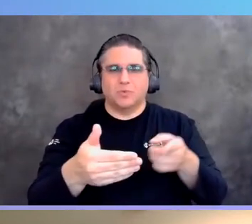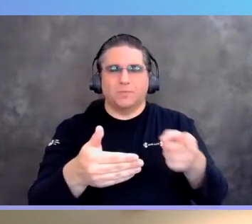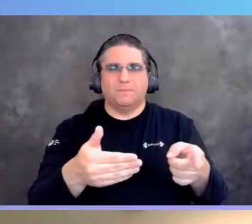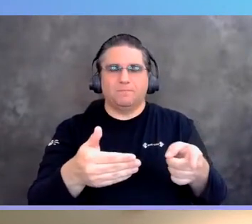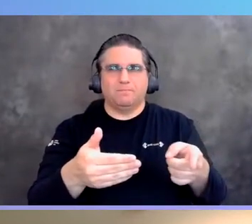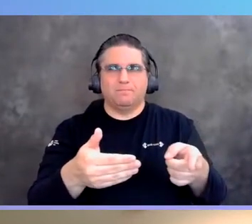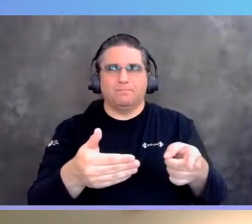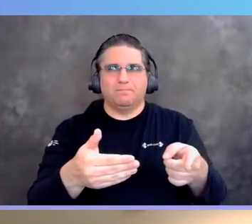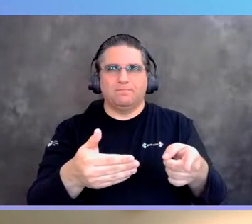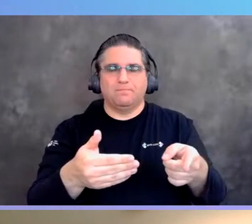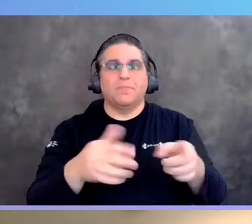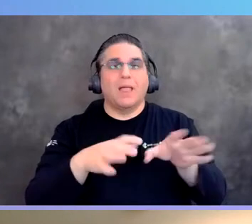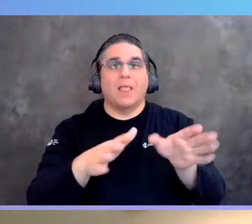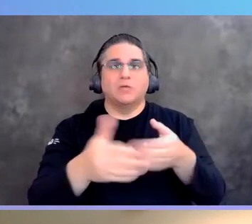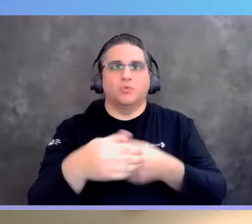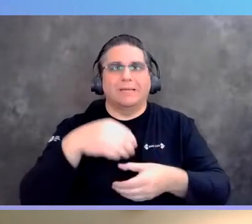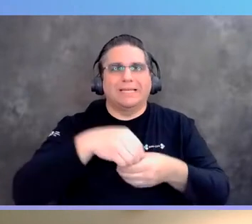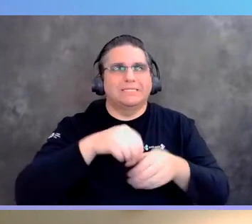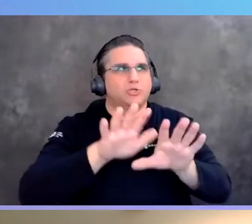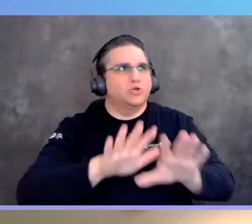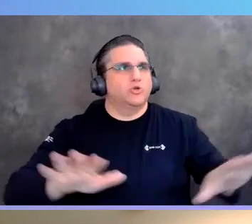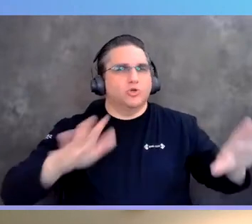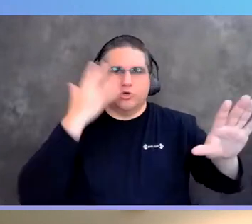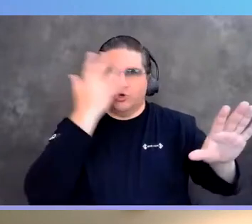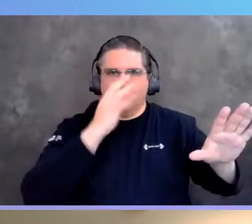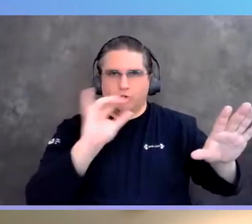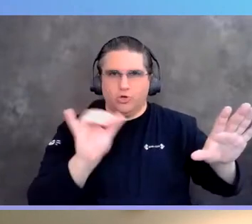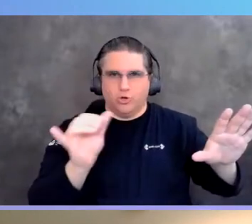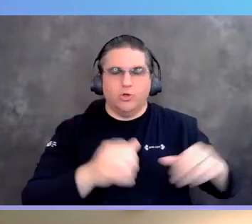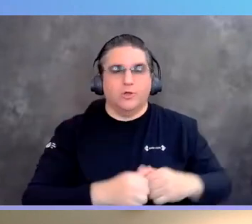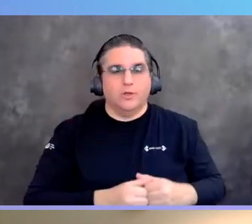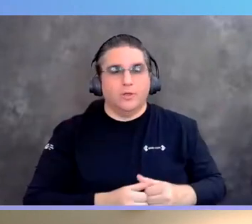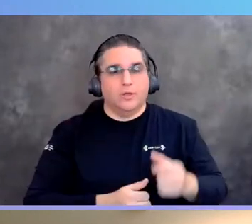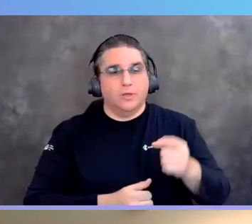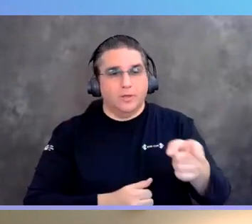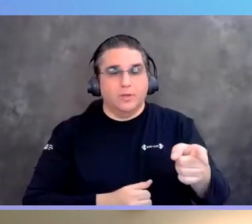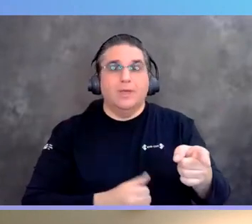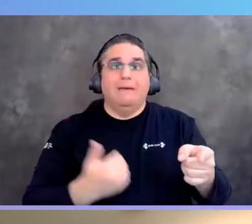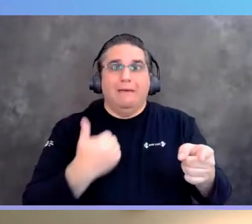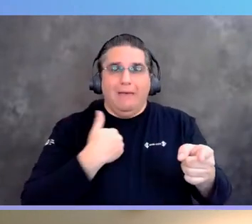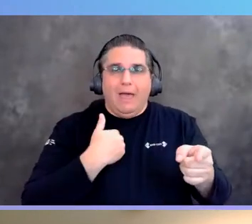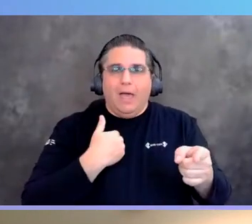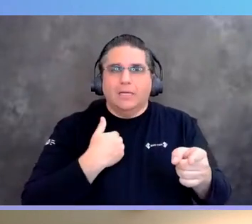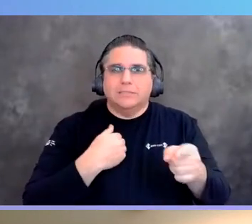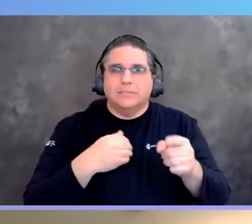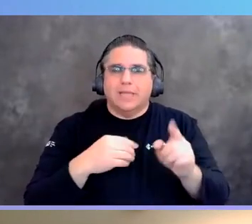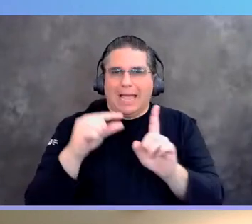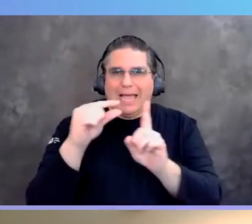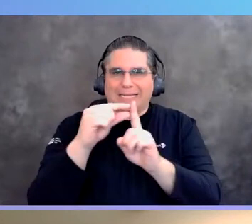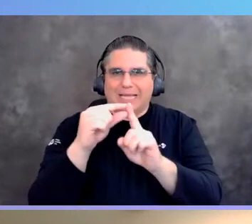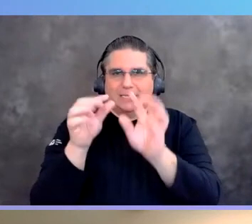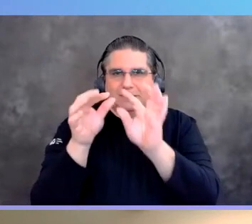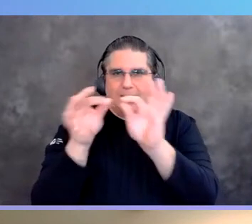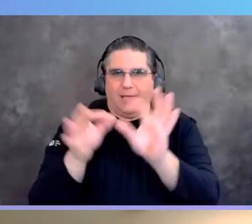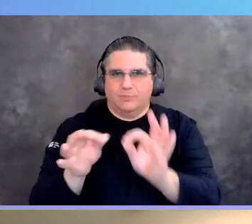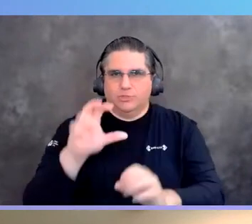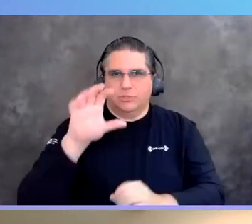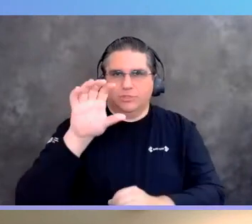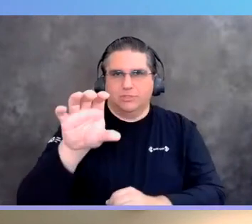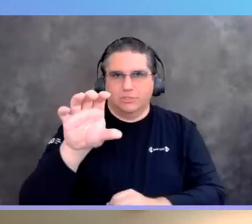interiors. Uh, it also includes a text caption. Uh and the text